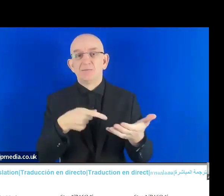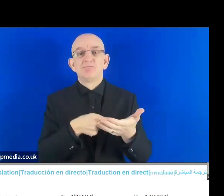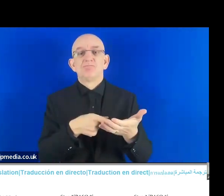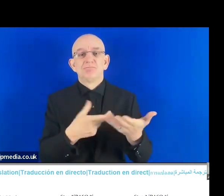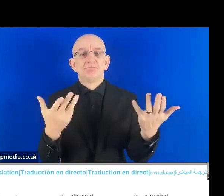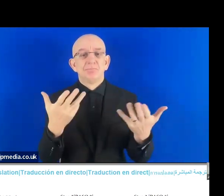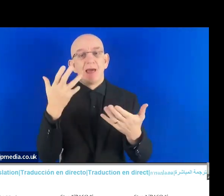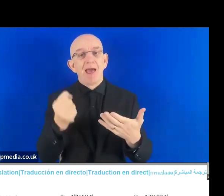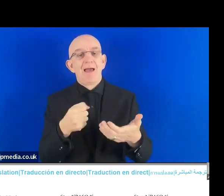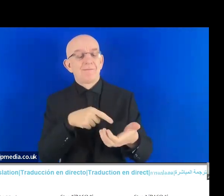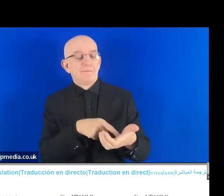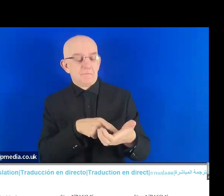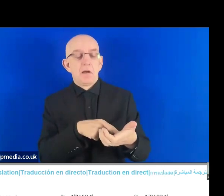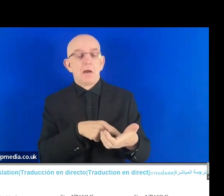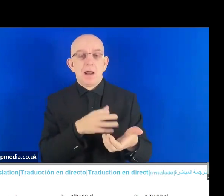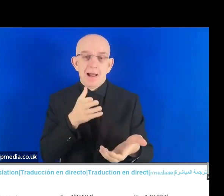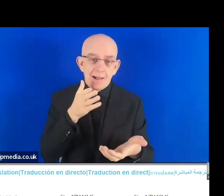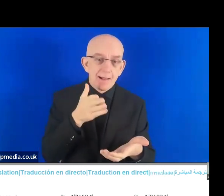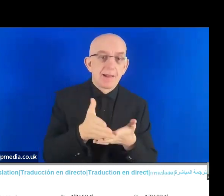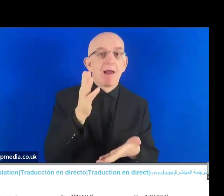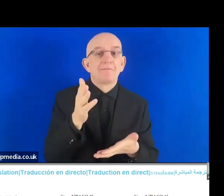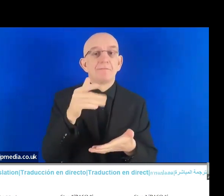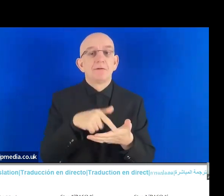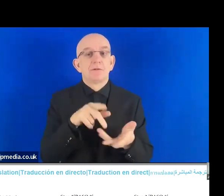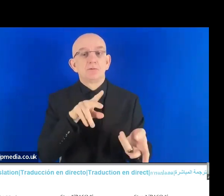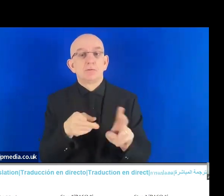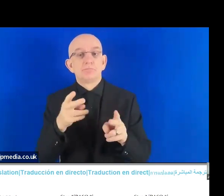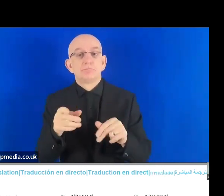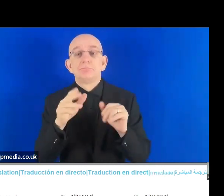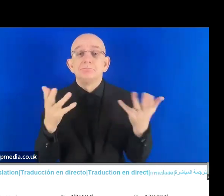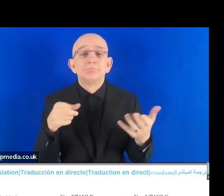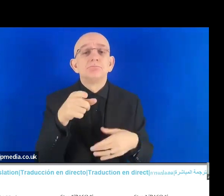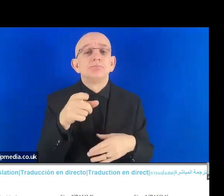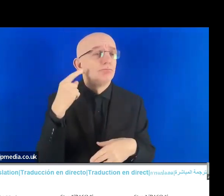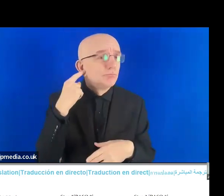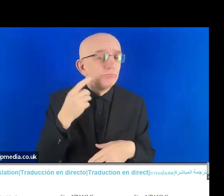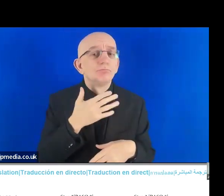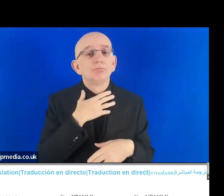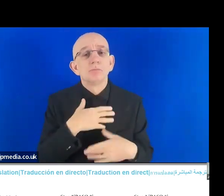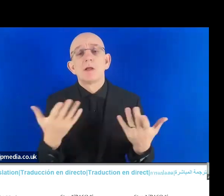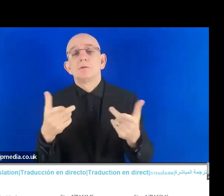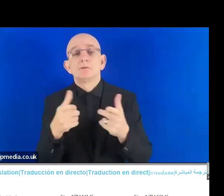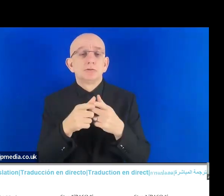You can change to whatever language you need. If you need French. Let's see.